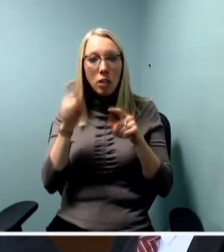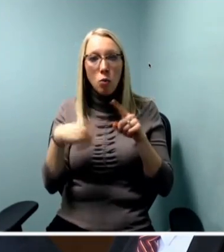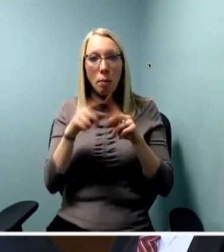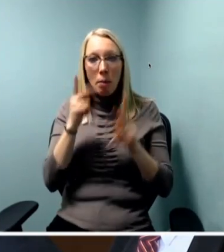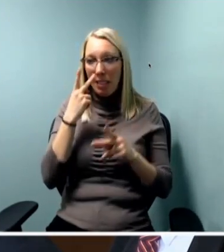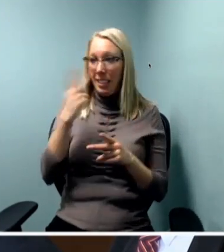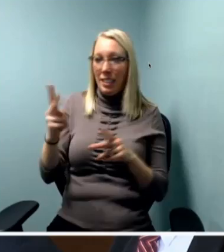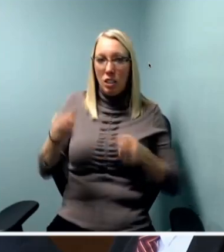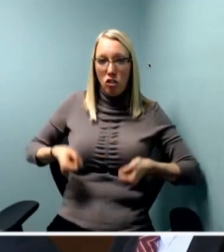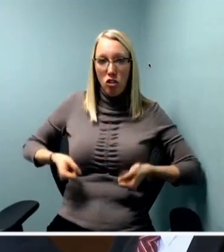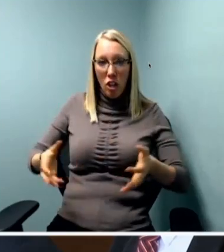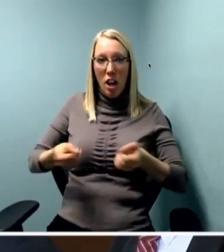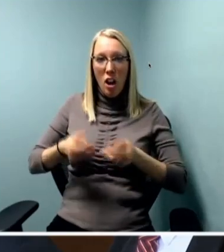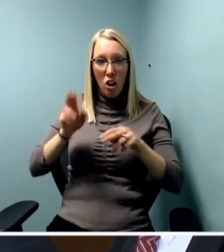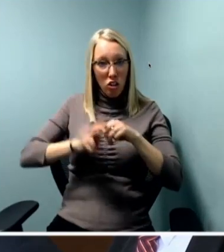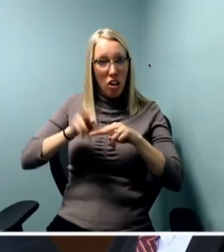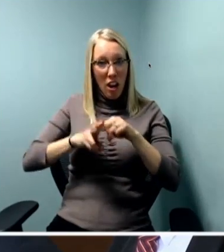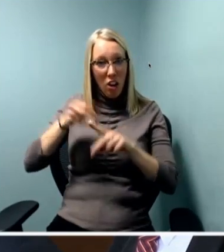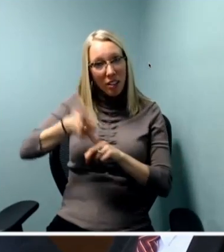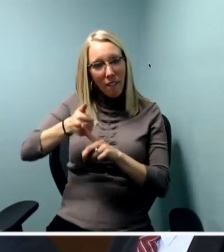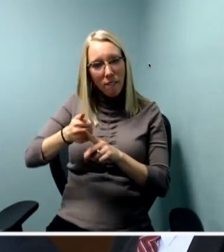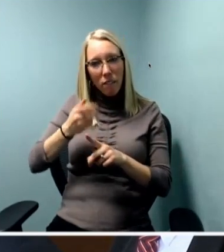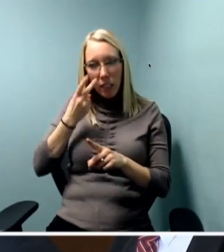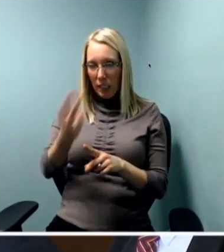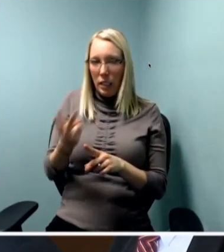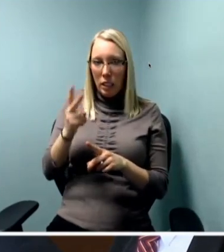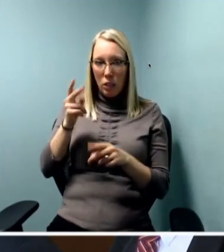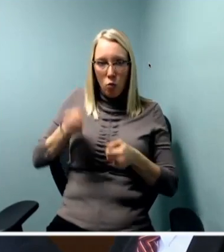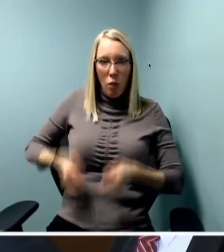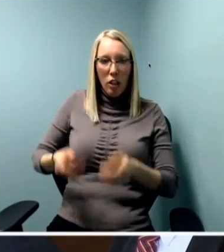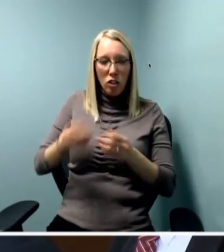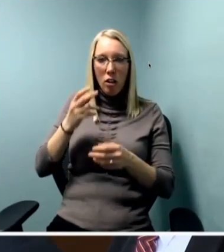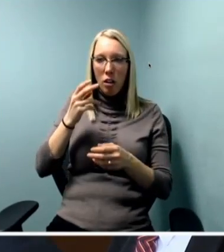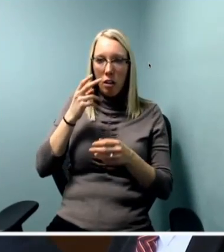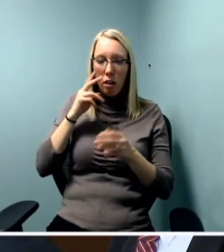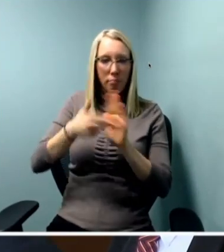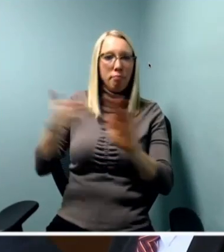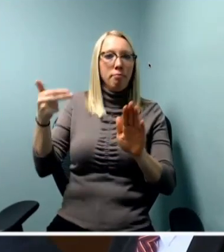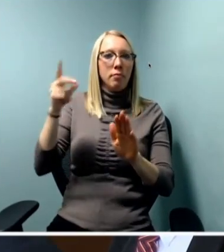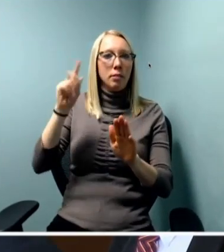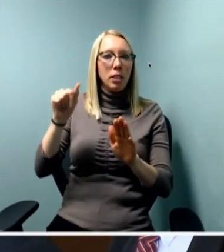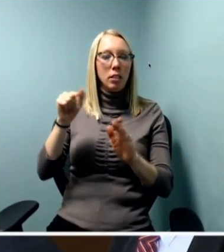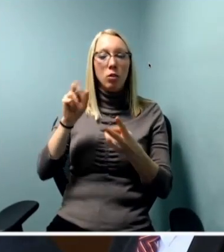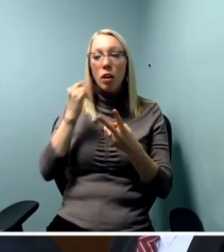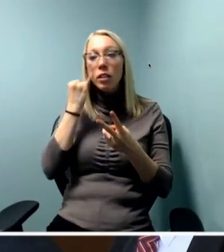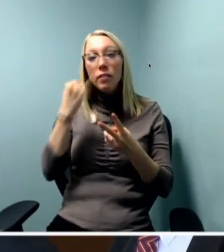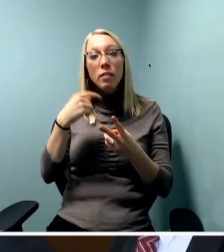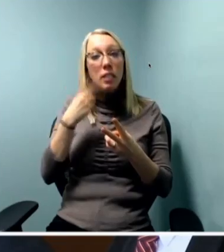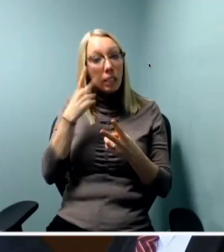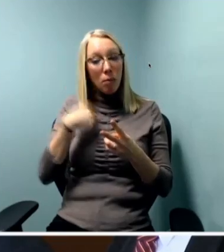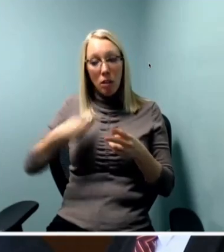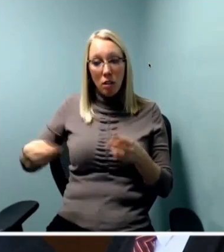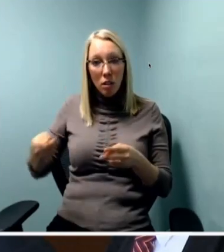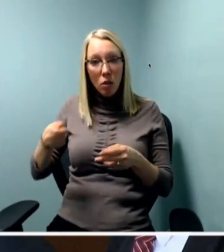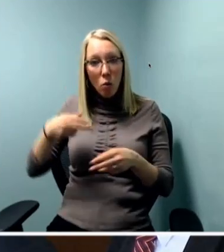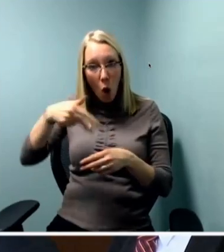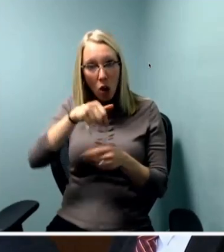they see your chair. When they see me walking with the cane, they see my cane. When I don't use my cane, people go, "Oh, you must be feeling better."